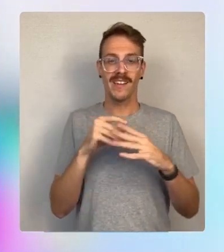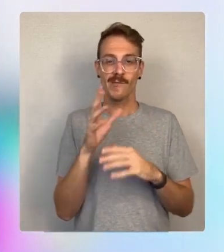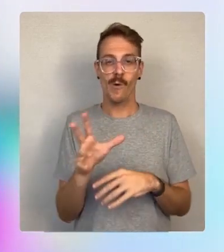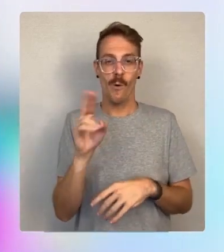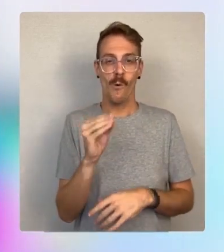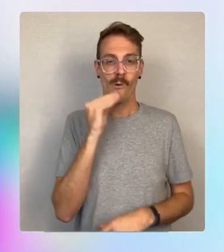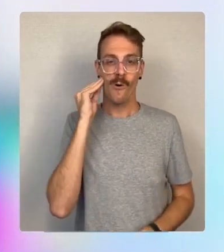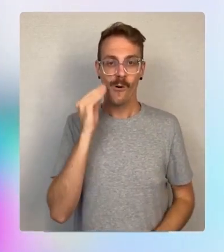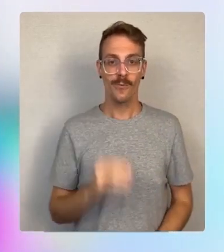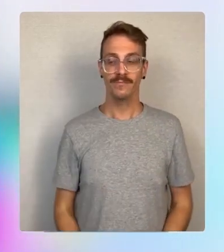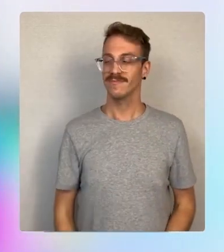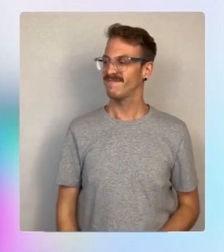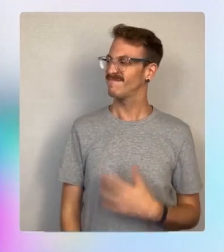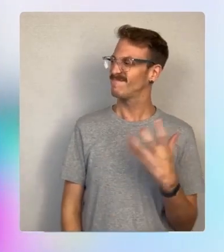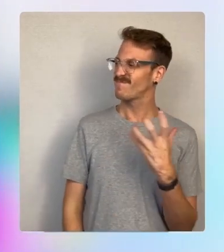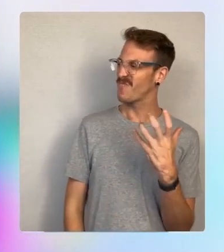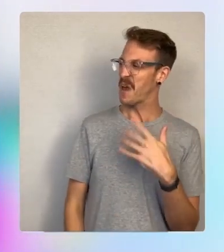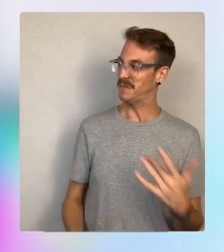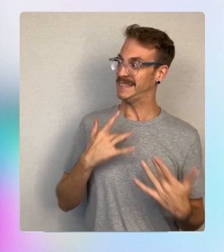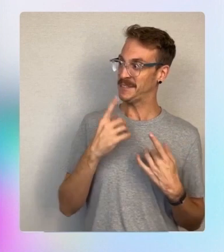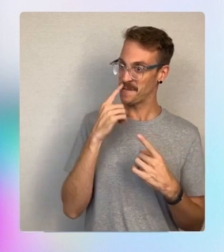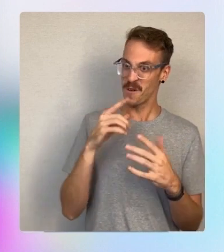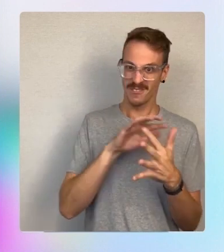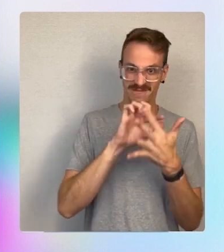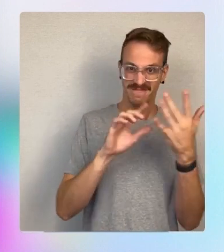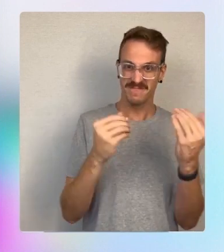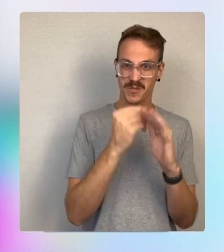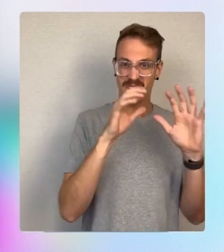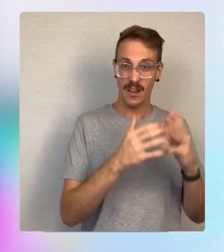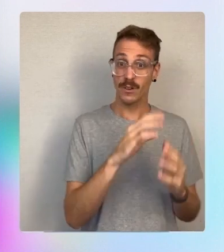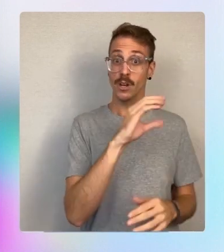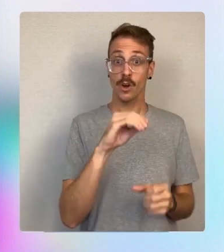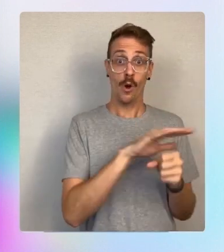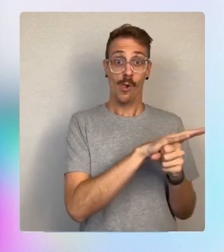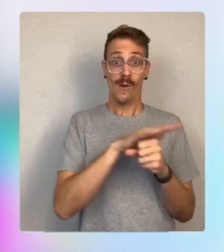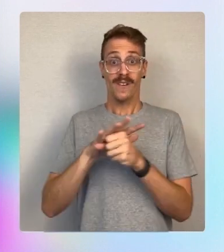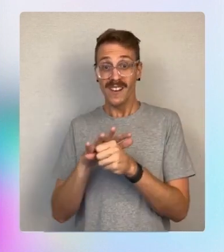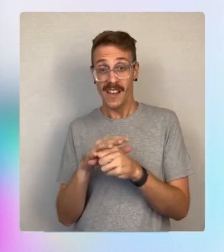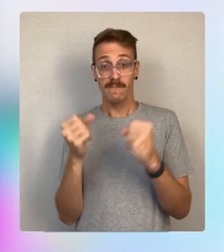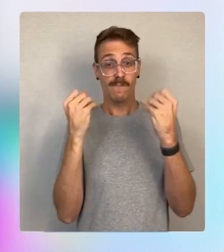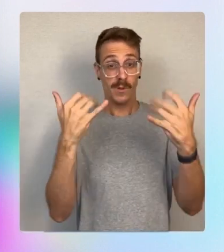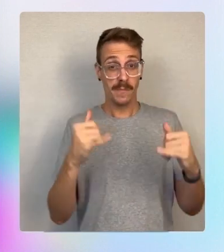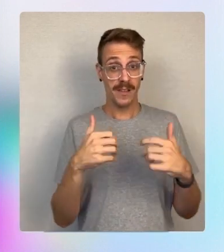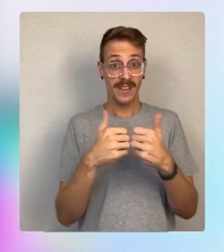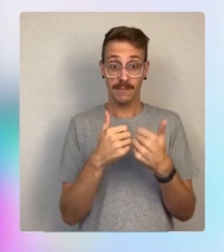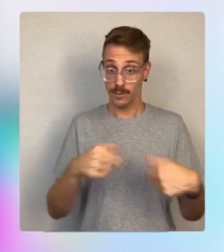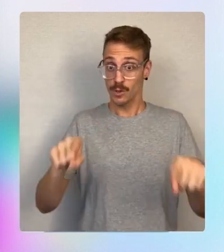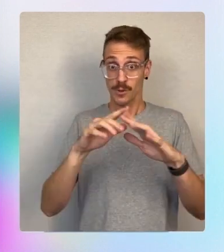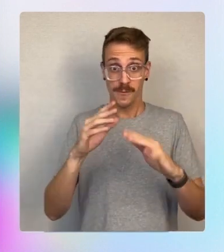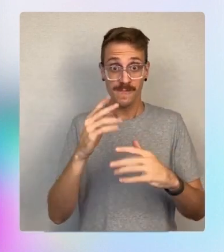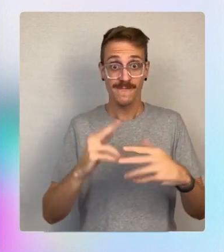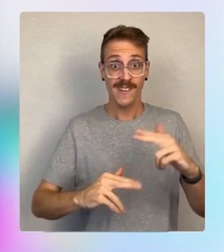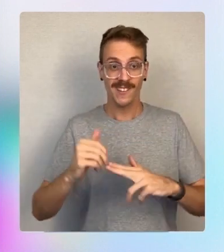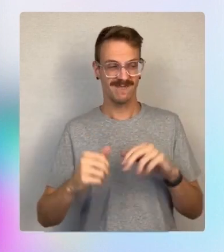I'm excited by the new categories of co-located multiplayer games you can build. That's right, and we're also excited